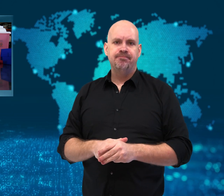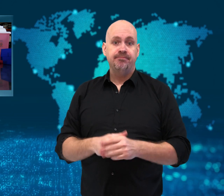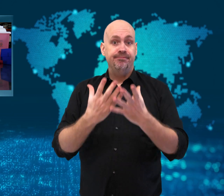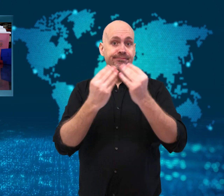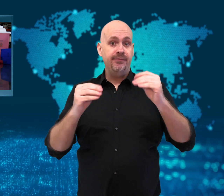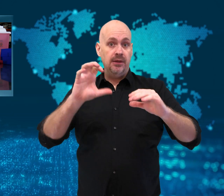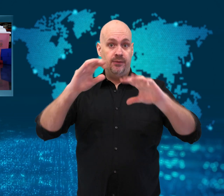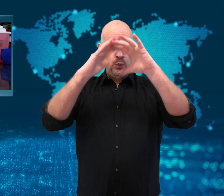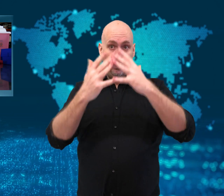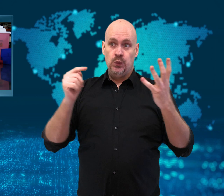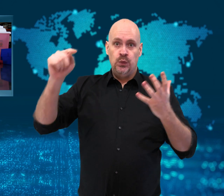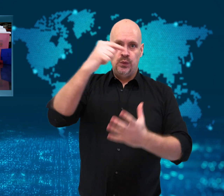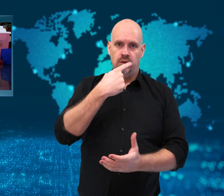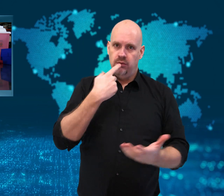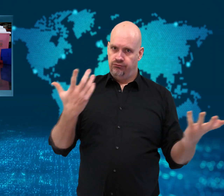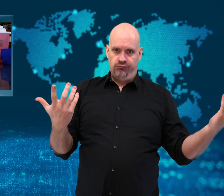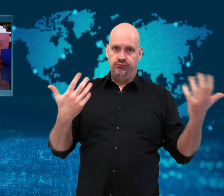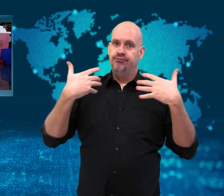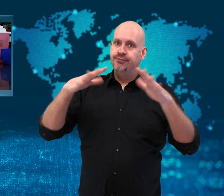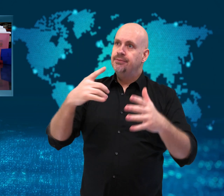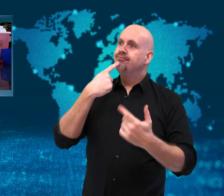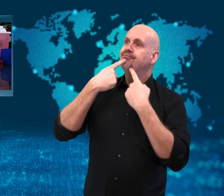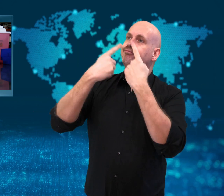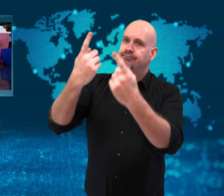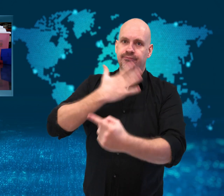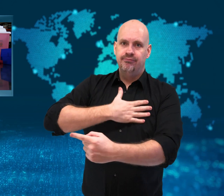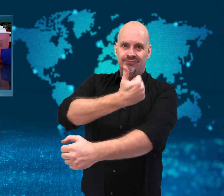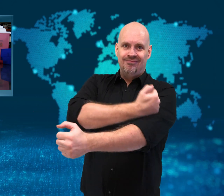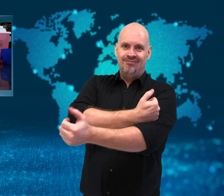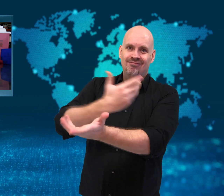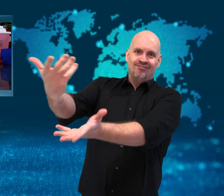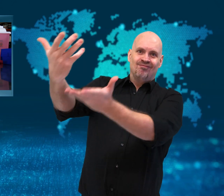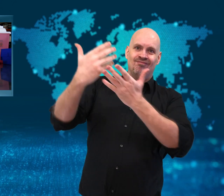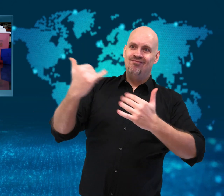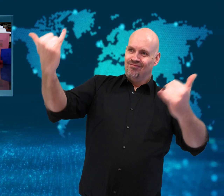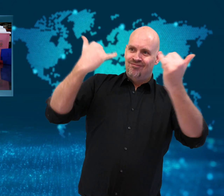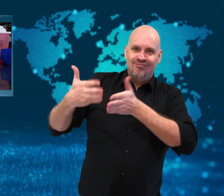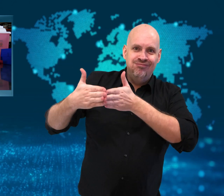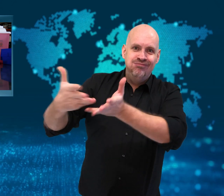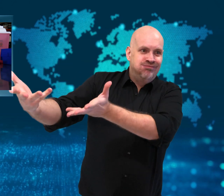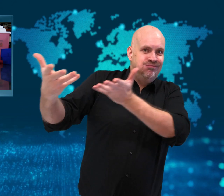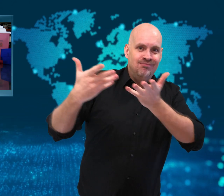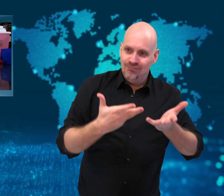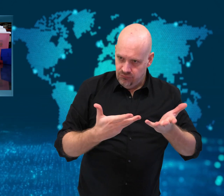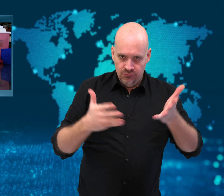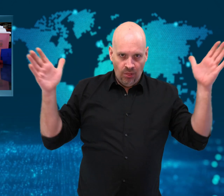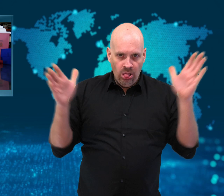They plan to test a new booster shot for additional protection